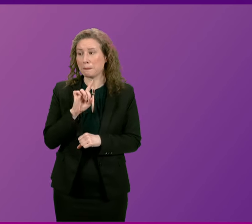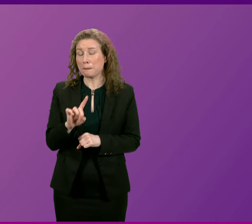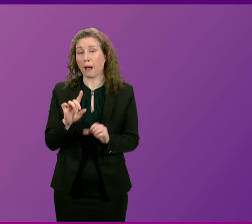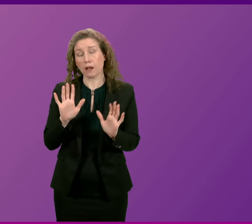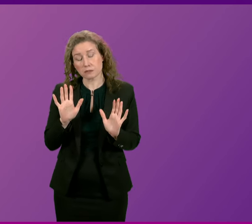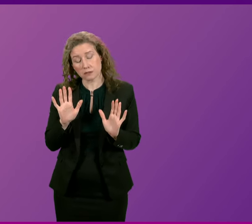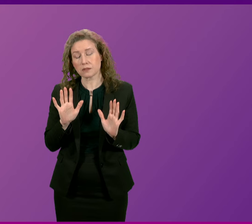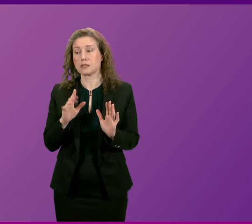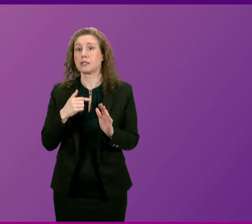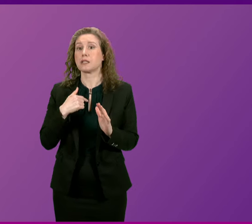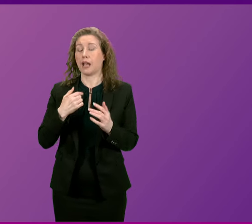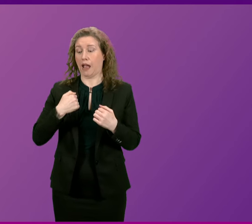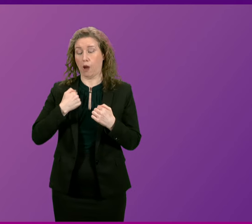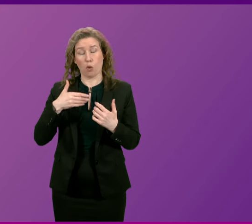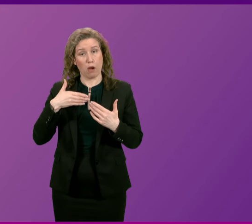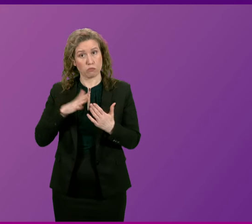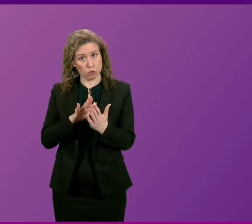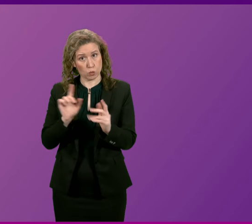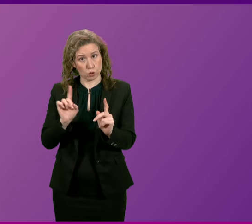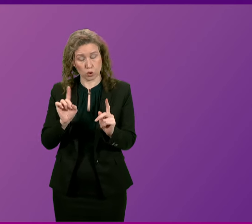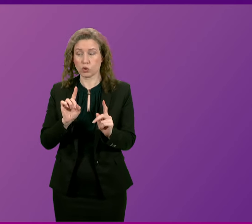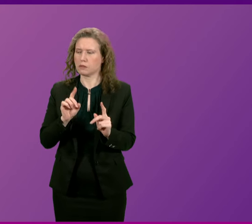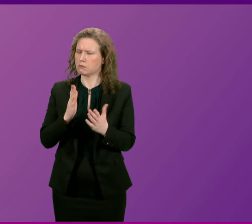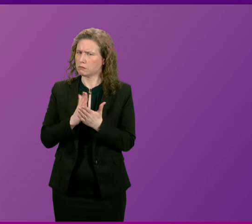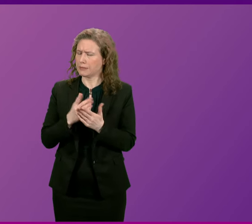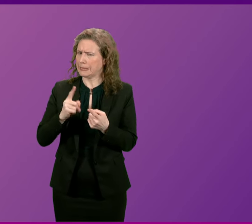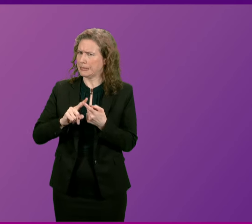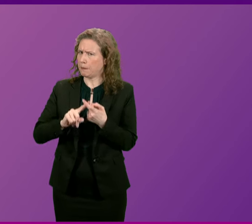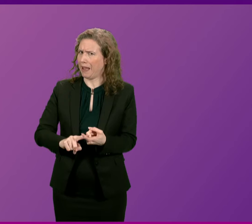The approach that we take is, of course, hugely dependent on the resources that